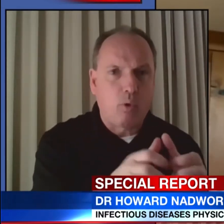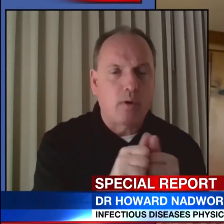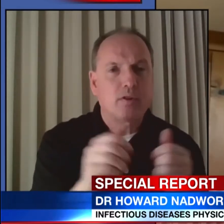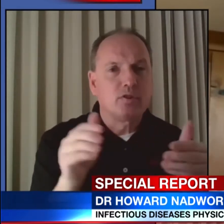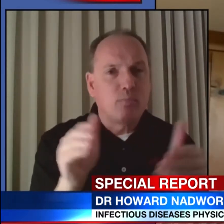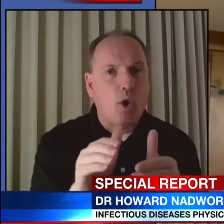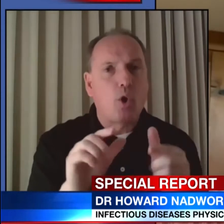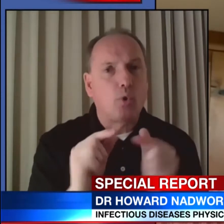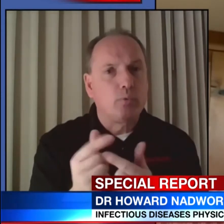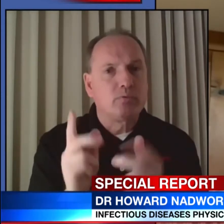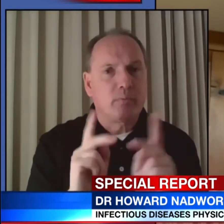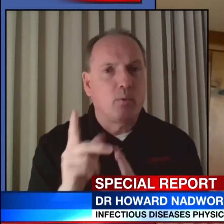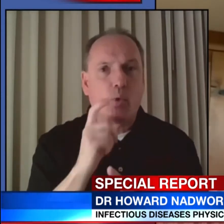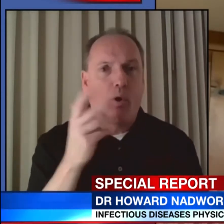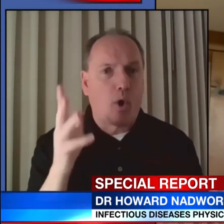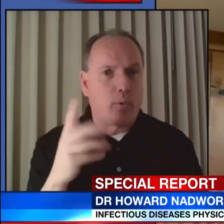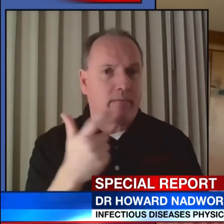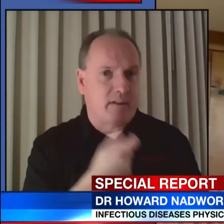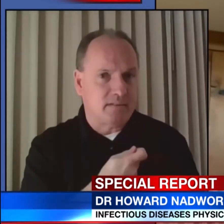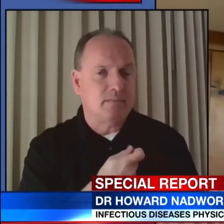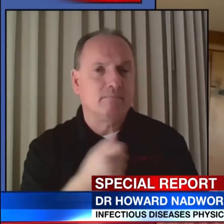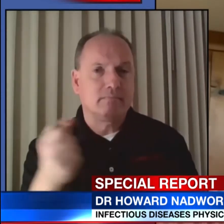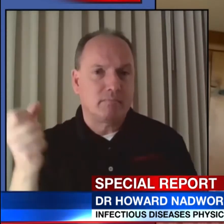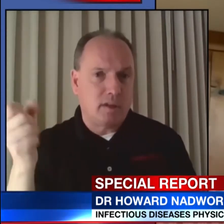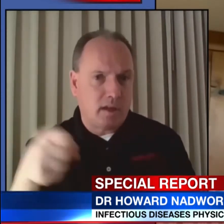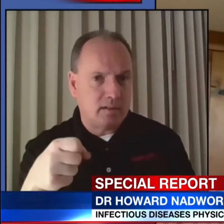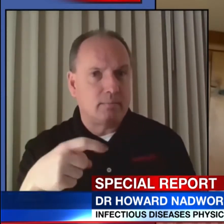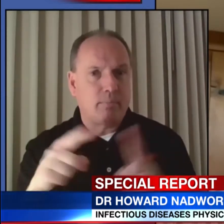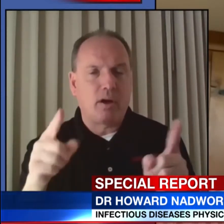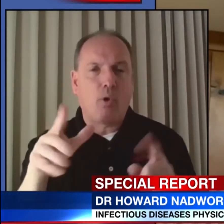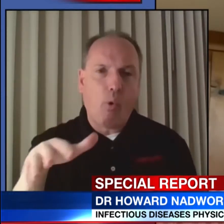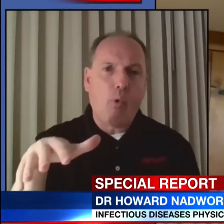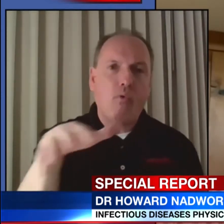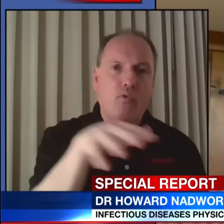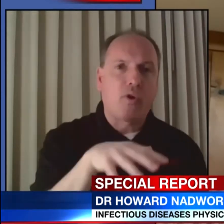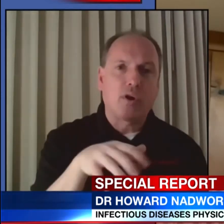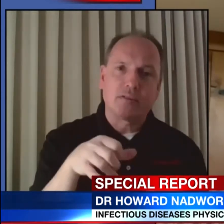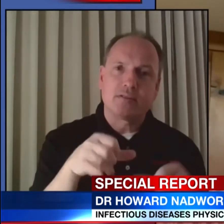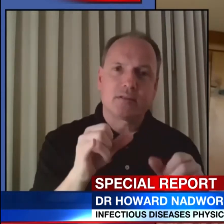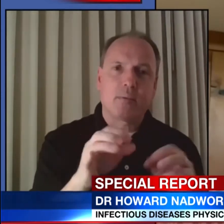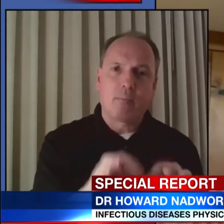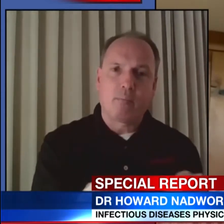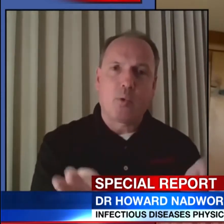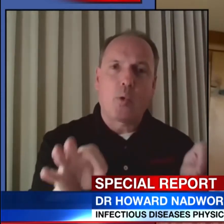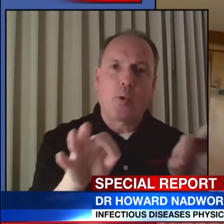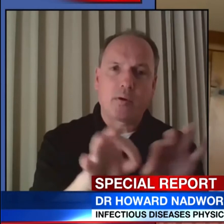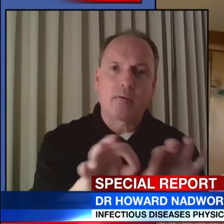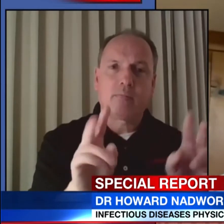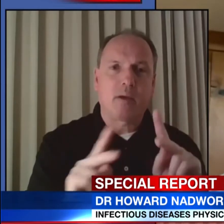TO BE CAUTIOUS. I THINK PEOPLE WHO ARE VACCINATED CAN SAFELY GET TOGETHER WITH OTHER PEOPLE